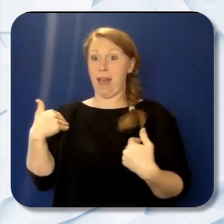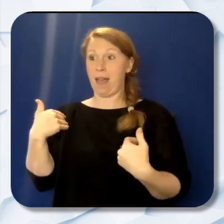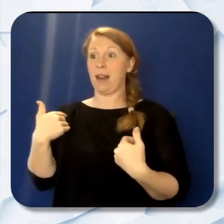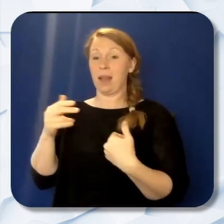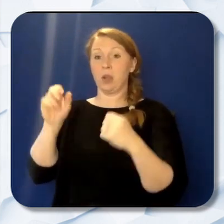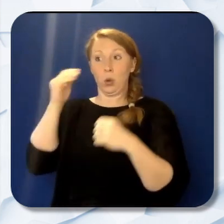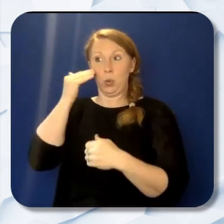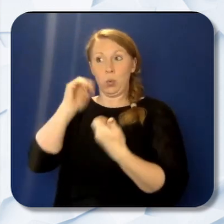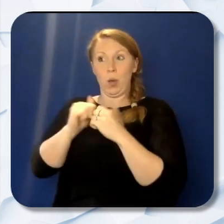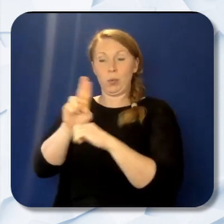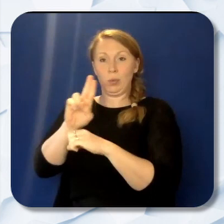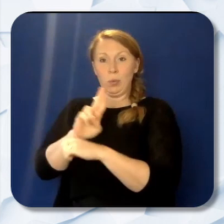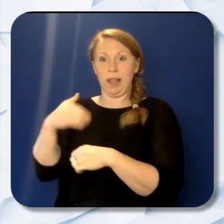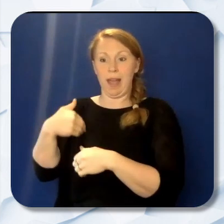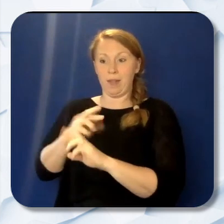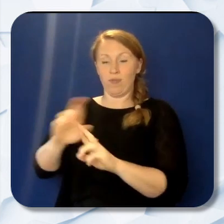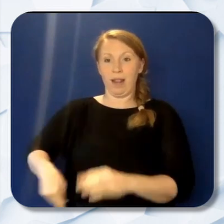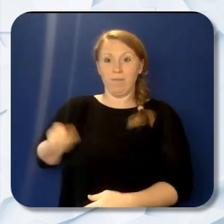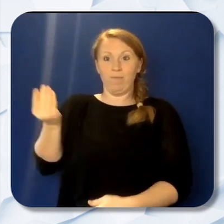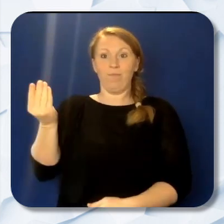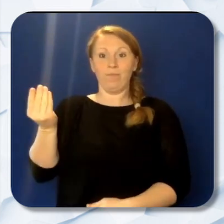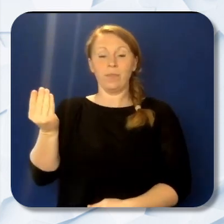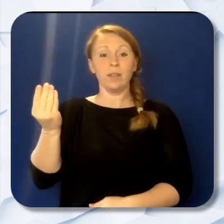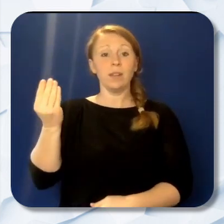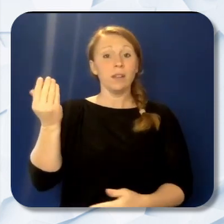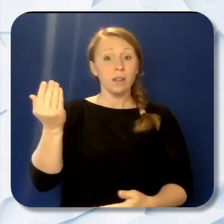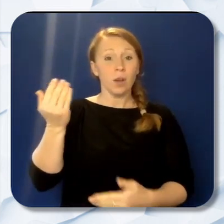And that's why. For over fifty years now the harm reduction community has advocated